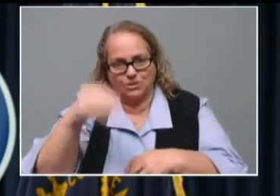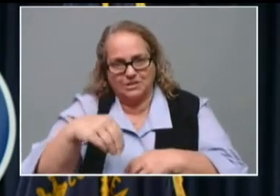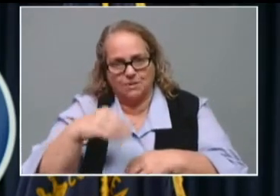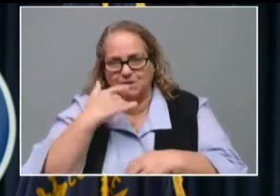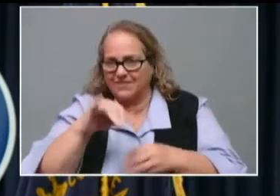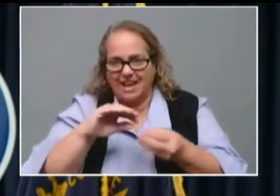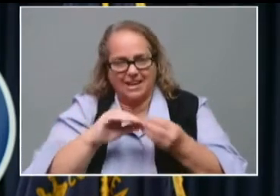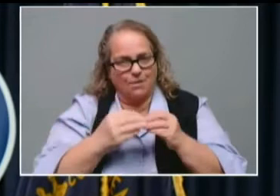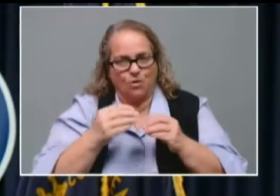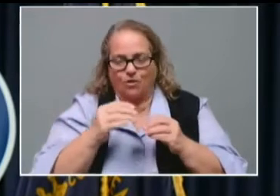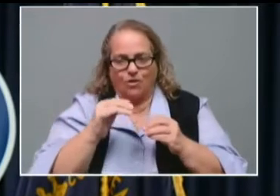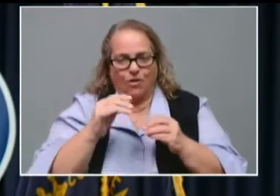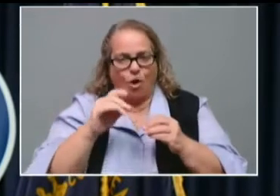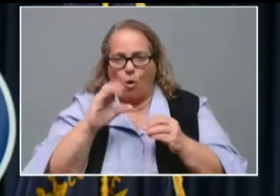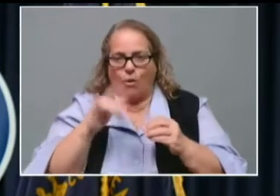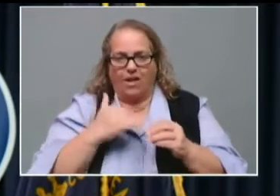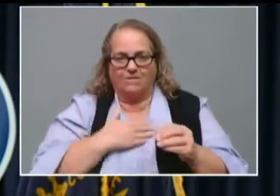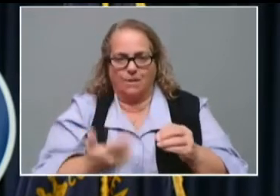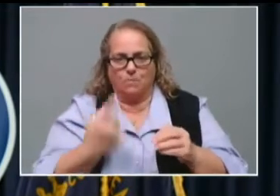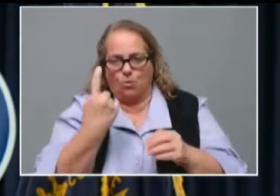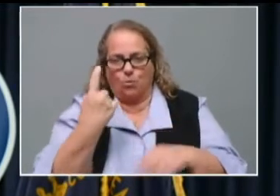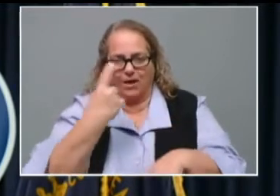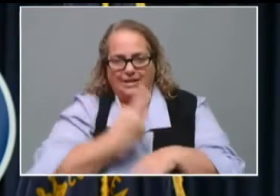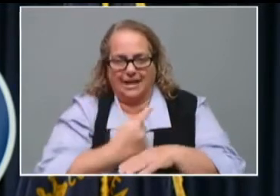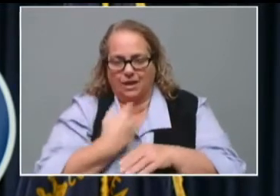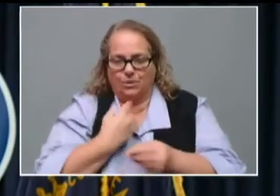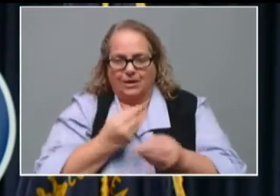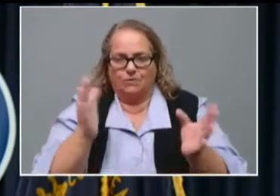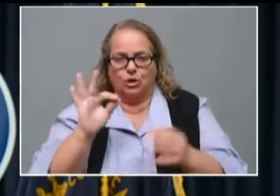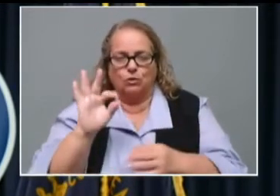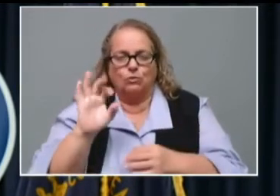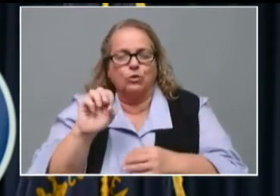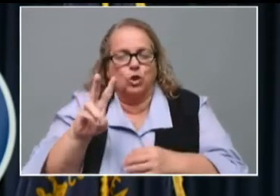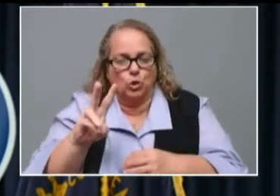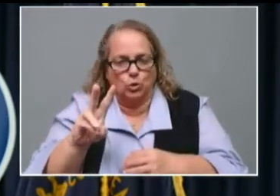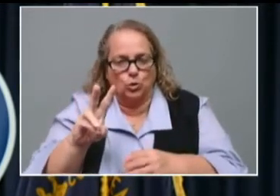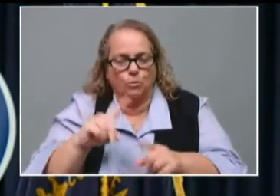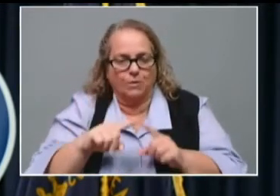that just a few were giving out. But I know of at least four school systems